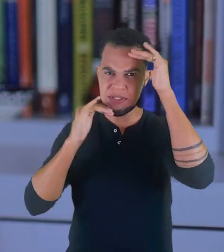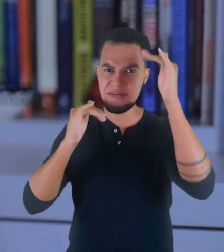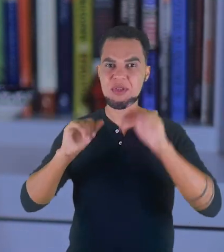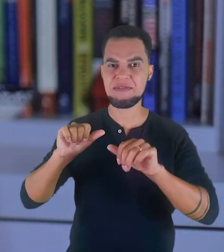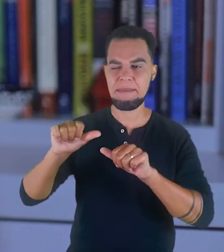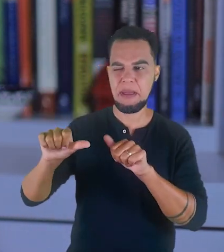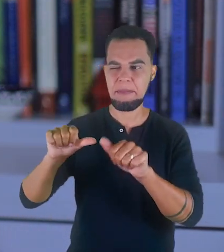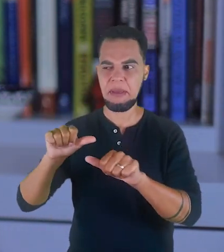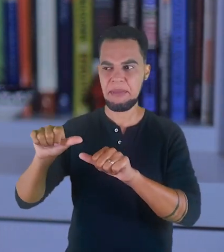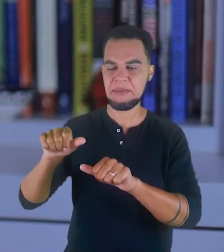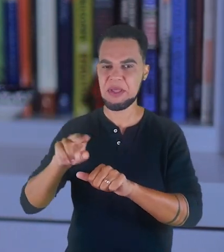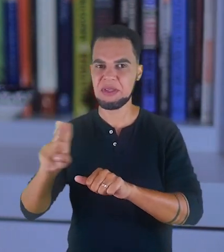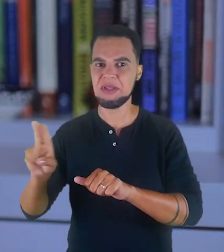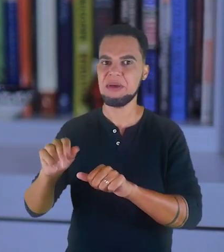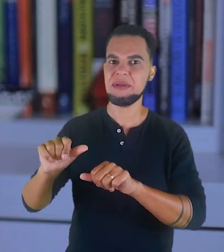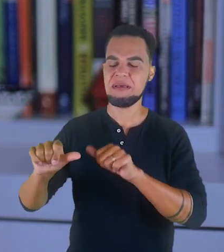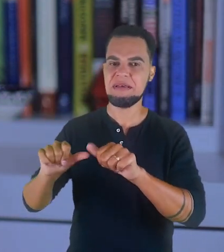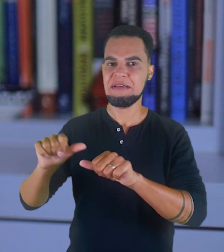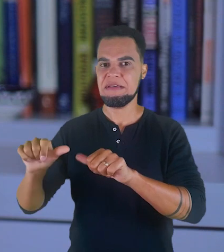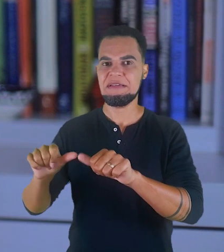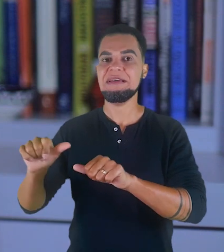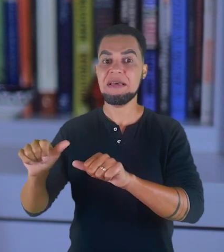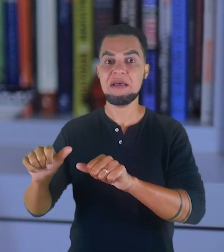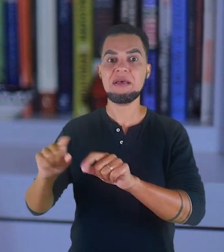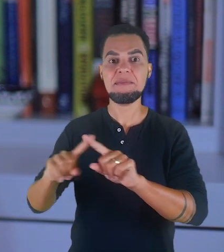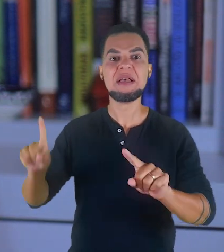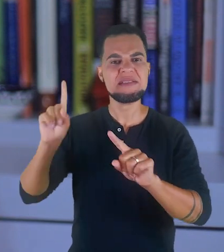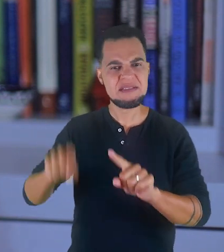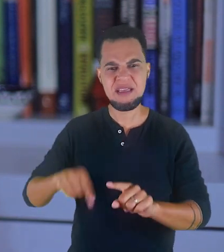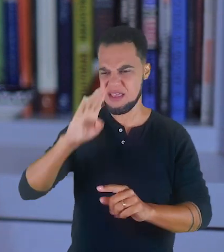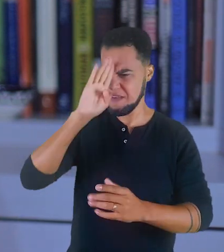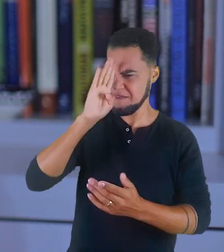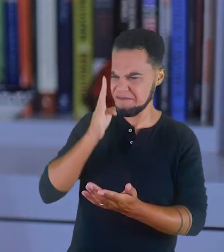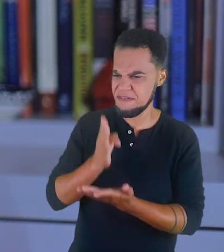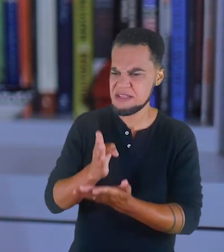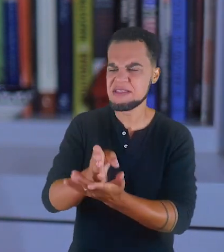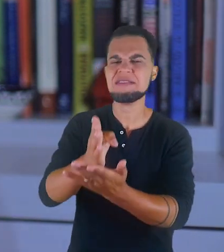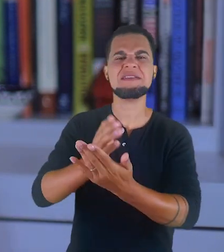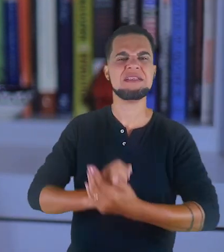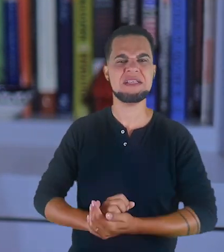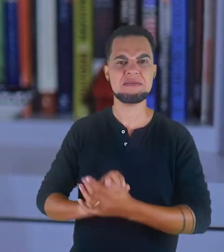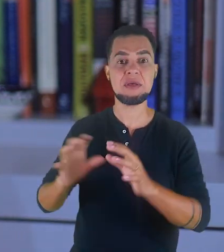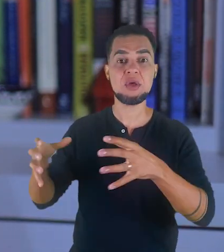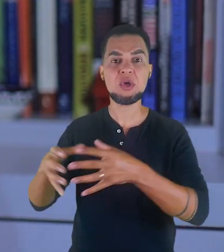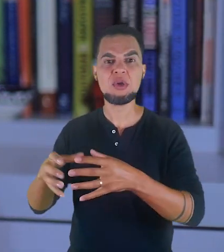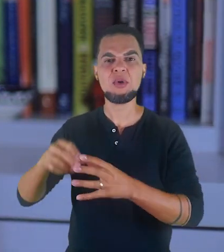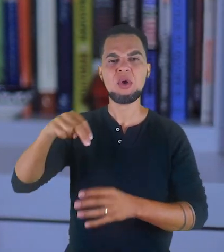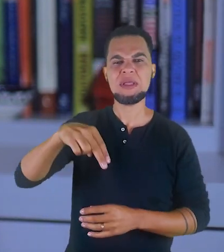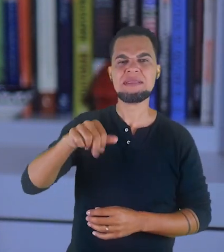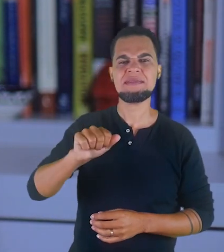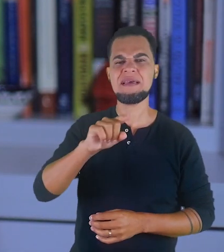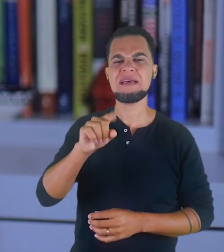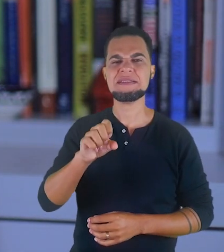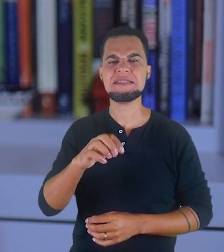which is always changing its name in our explanation and that contemplates fascism, the increase of Nazi groups in Brazil,